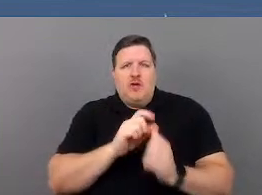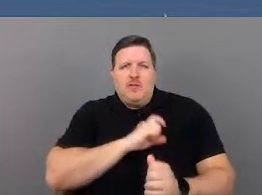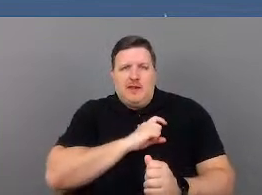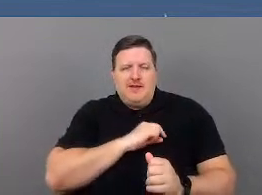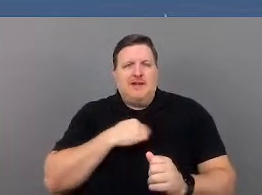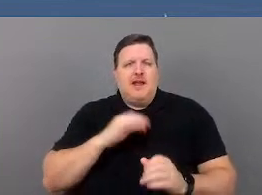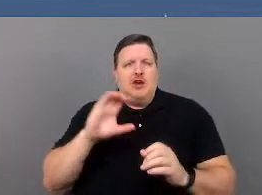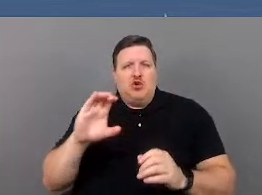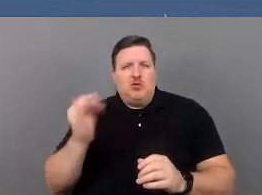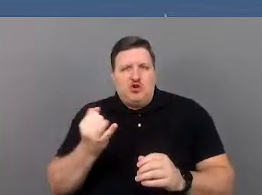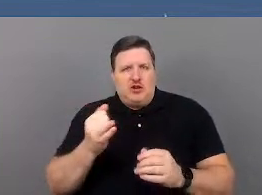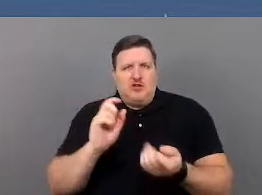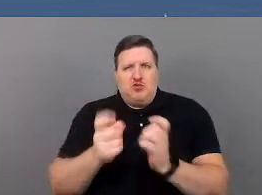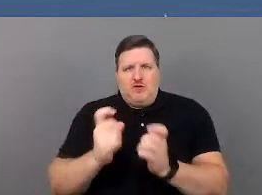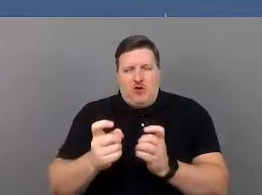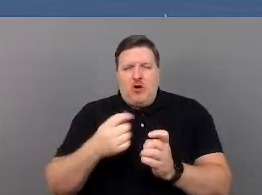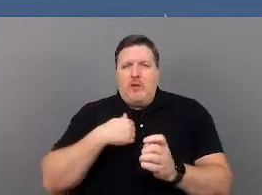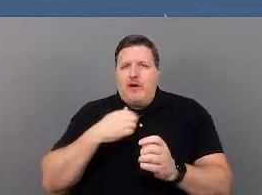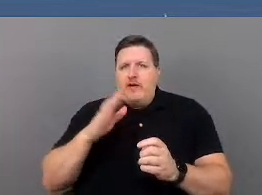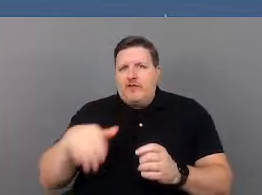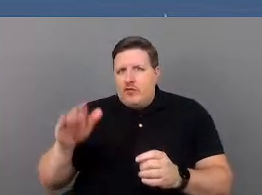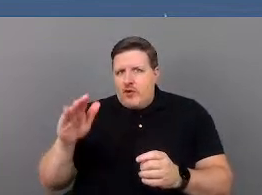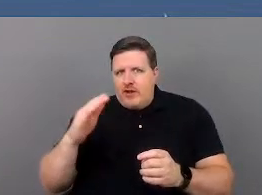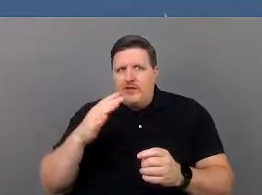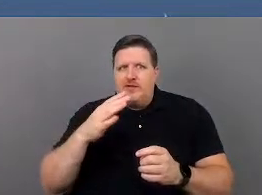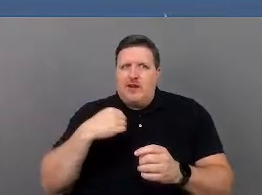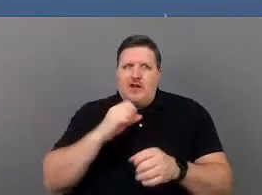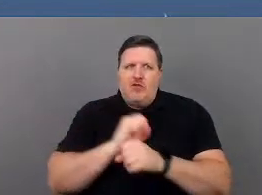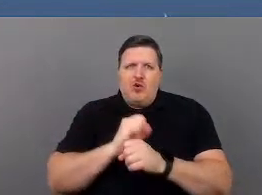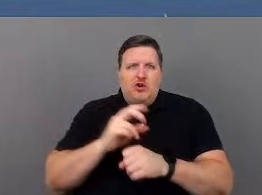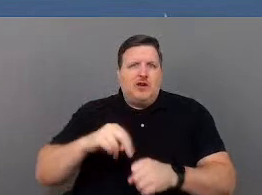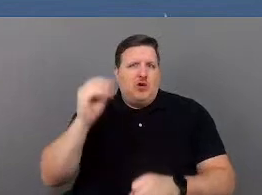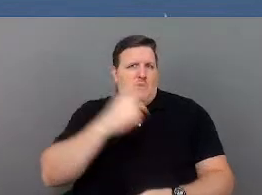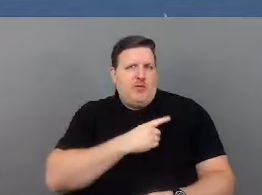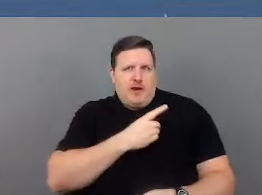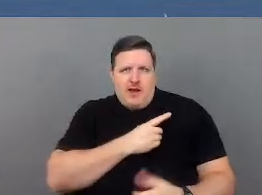EQUITY THAT PLAGUE OUR CITY. I PROBABLY WON'T SAY MUCH DIFFERENT THAN THE OTHER 70 OR